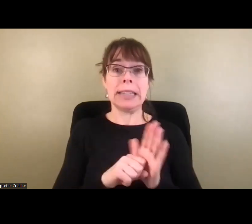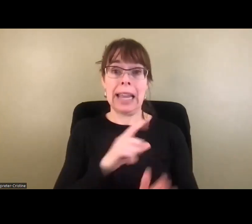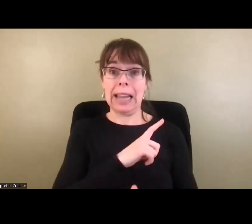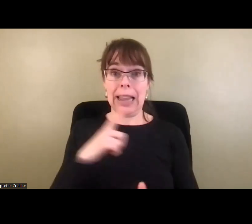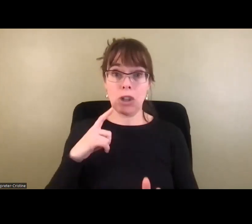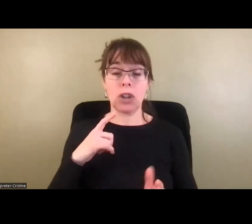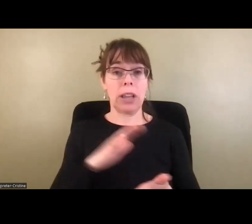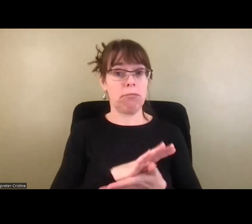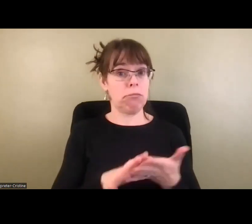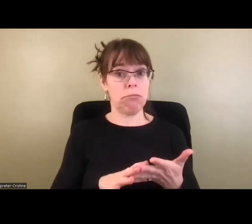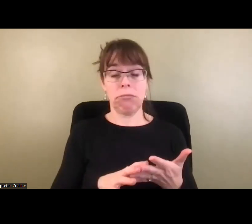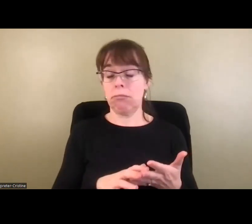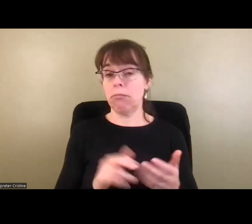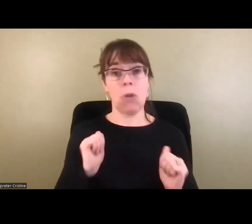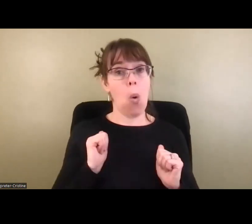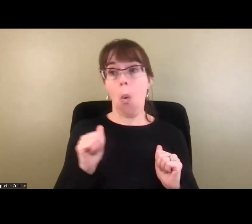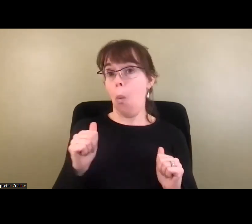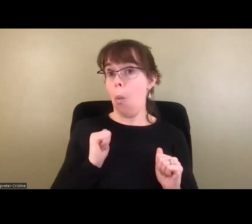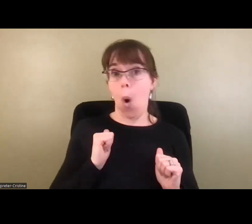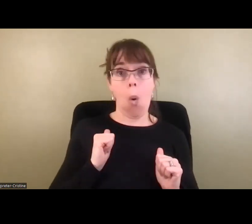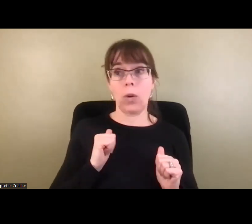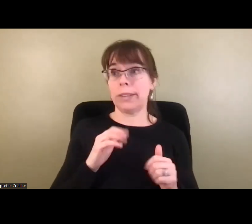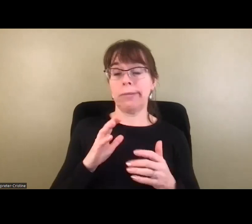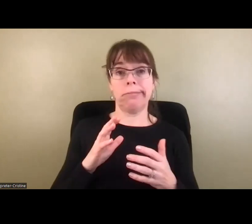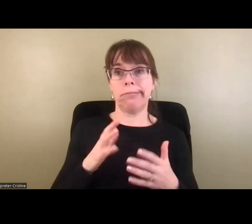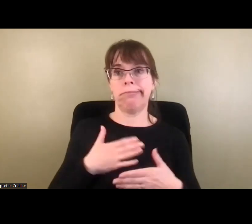will not cooperate with a hostile state trying to extradite somebody.